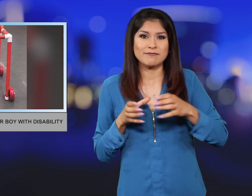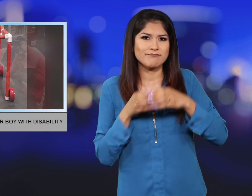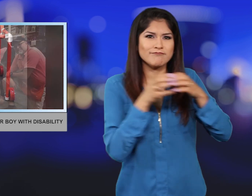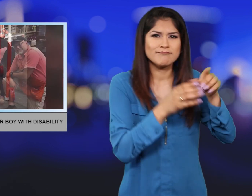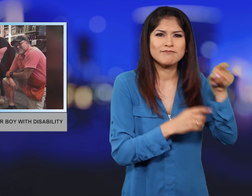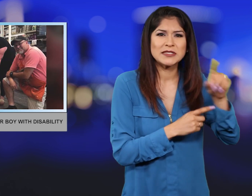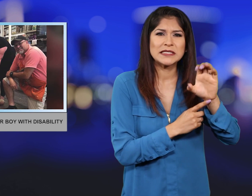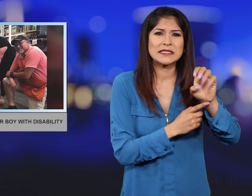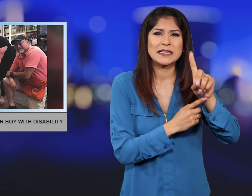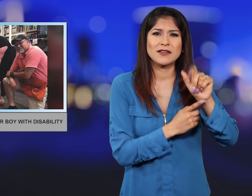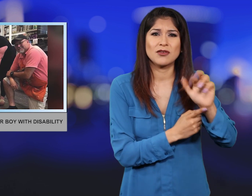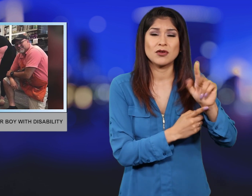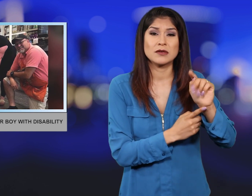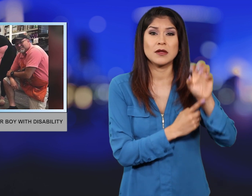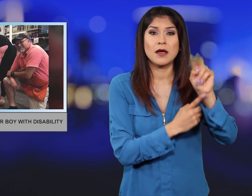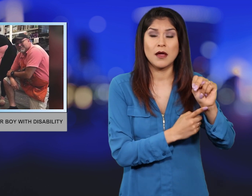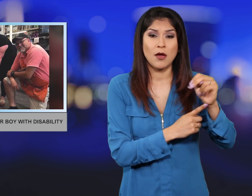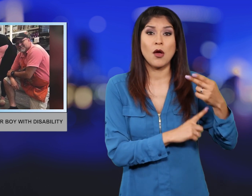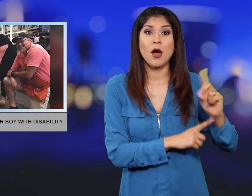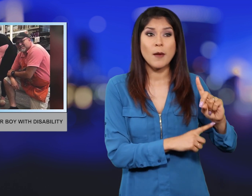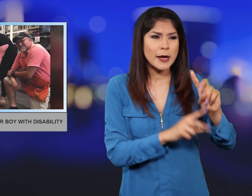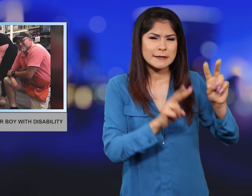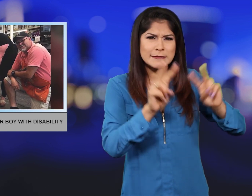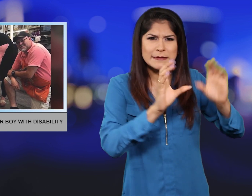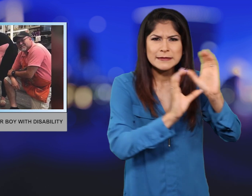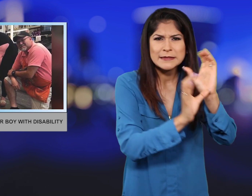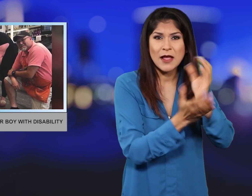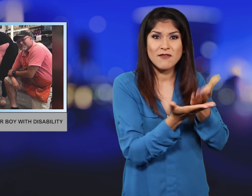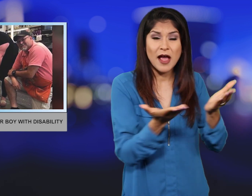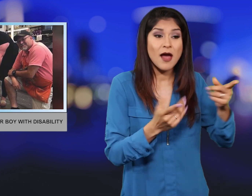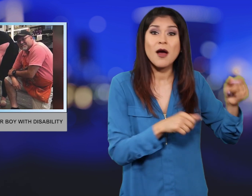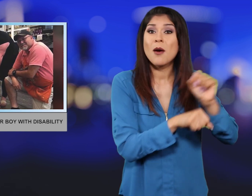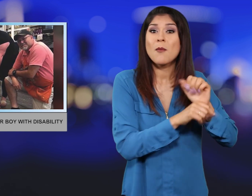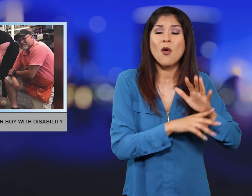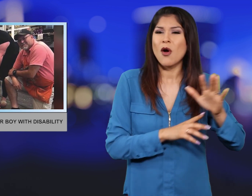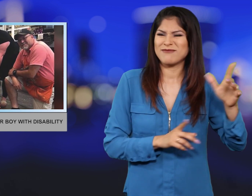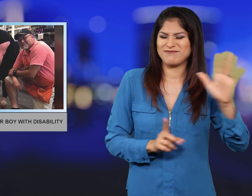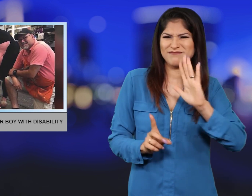When they went to the Cedartown Home Depot looking for items, employees told them to